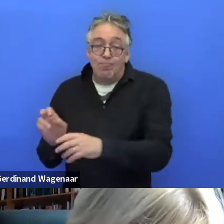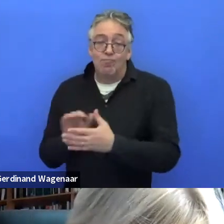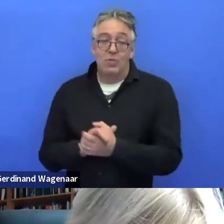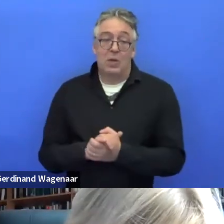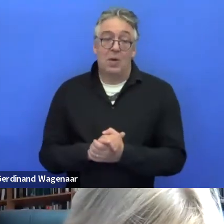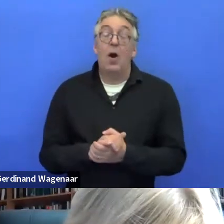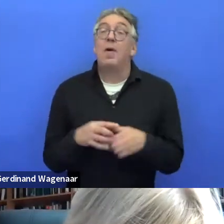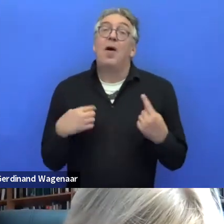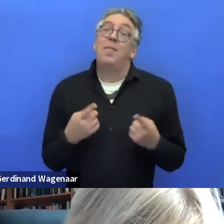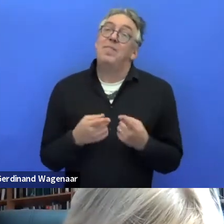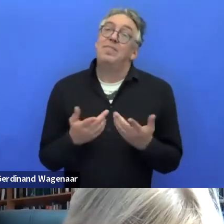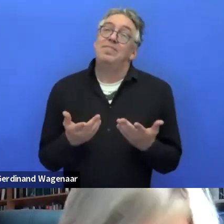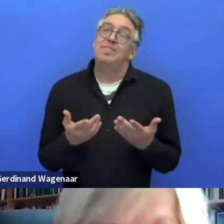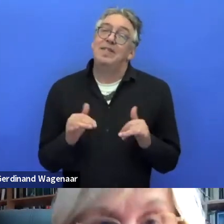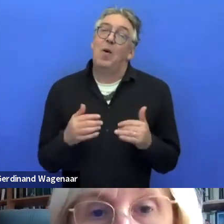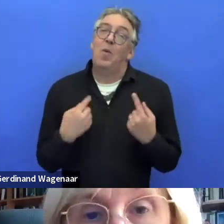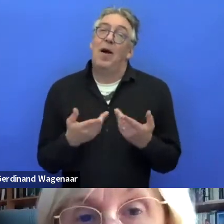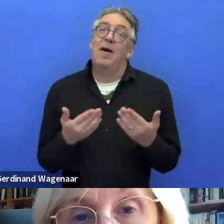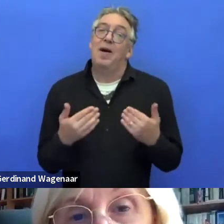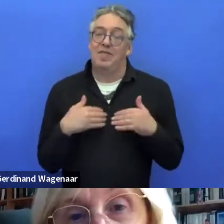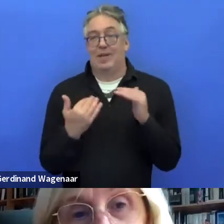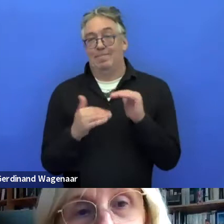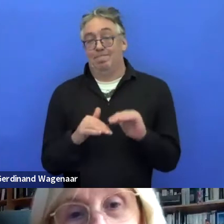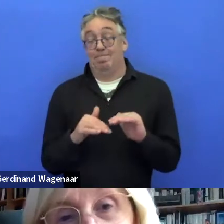The issue of the legal service opinion is something